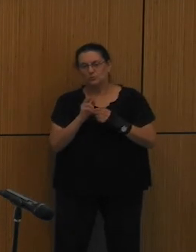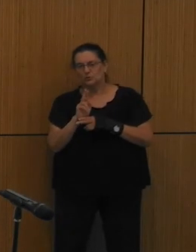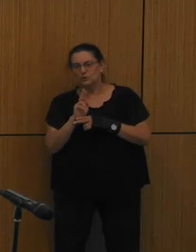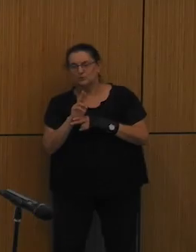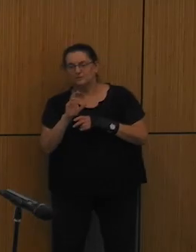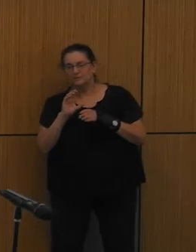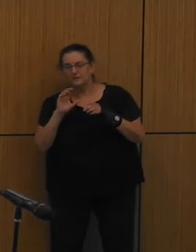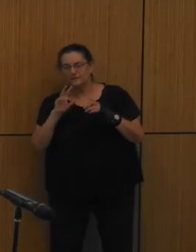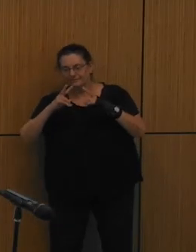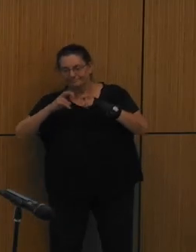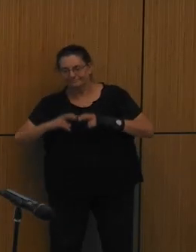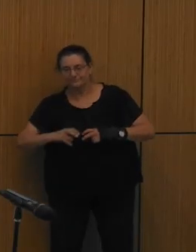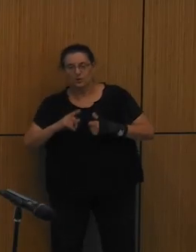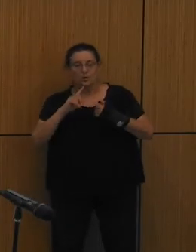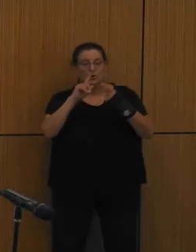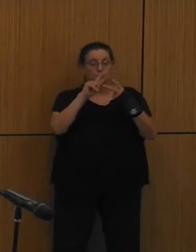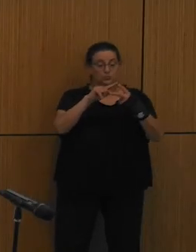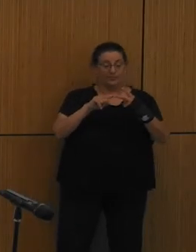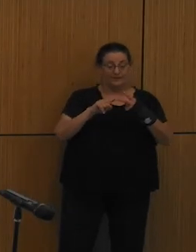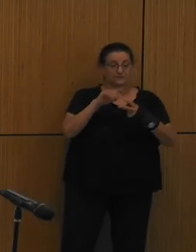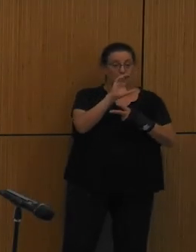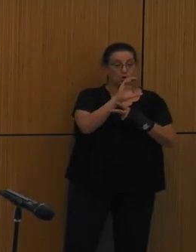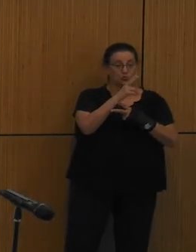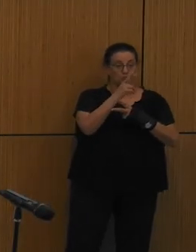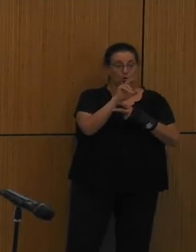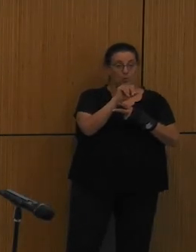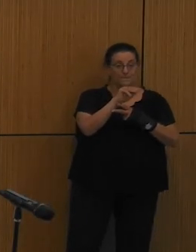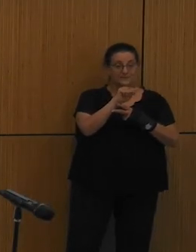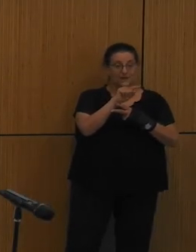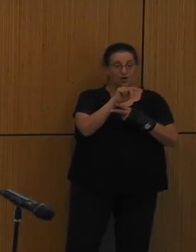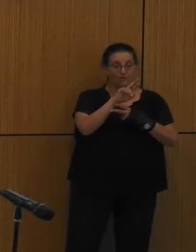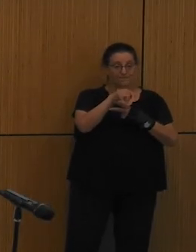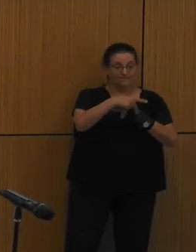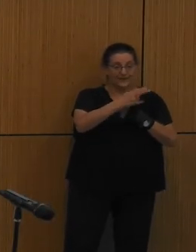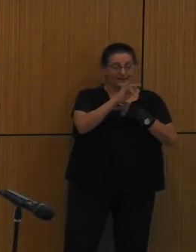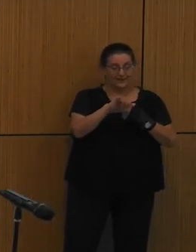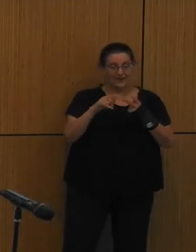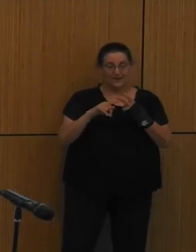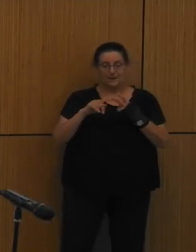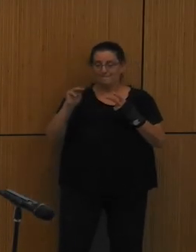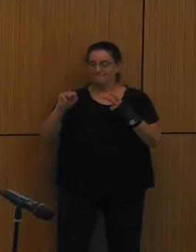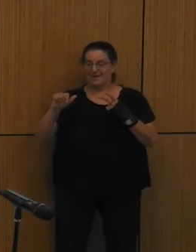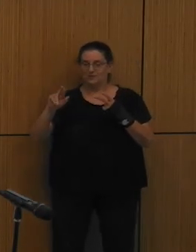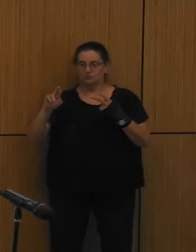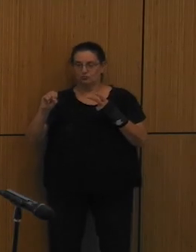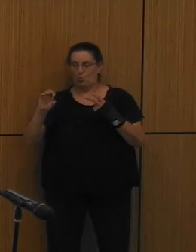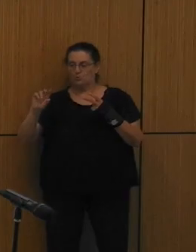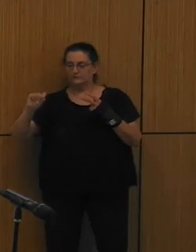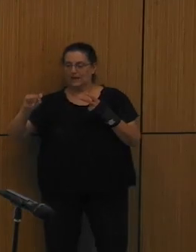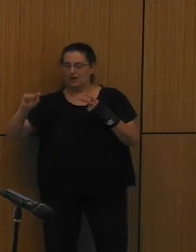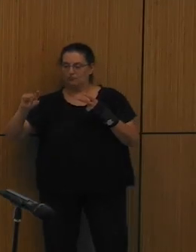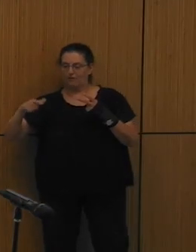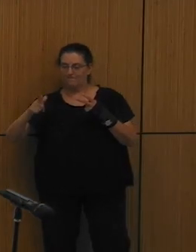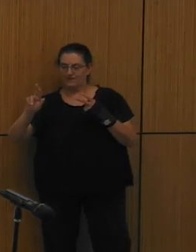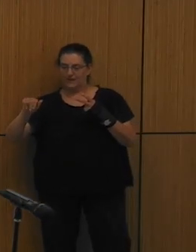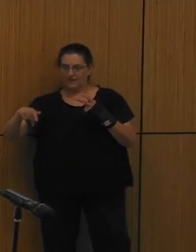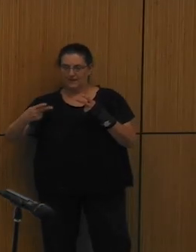is called chromatography and the other is called mass spectrometry. So environmental samples, as you can imagine, have a lot of stuff in them, thousands of chemicals.